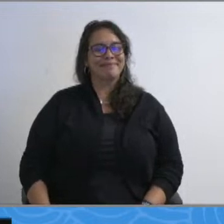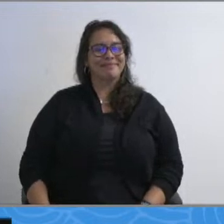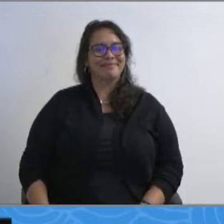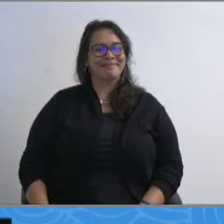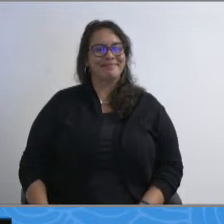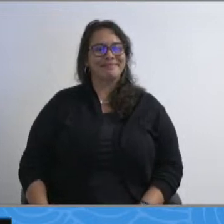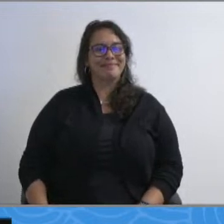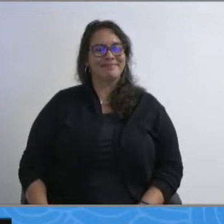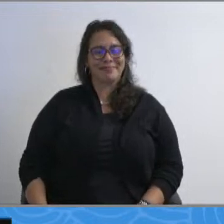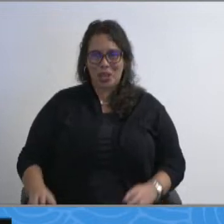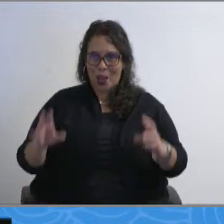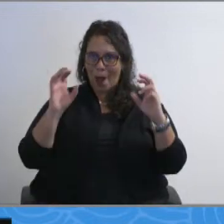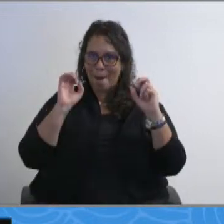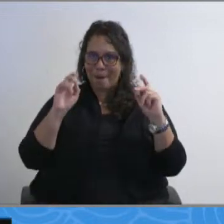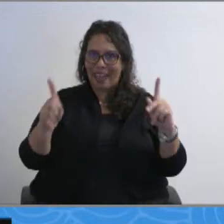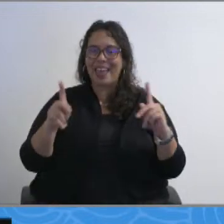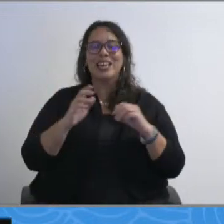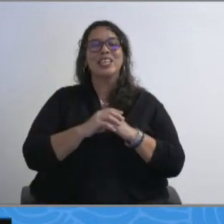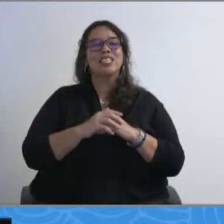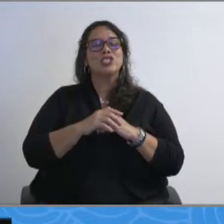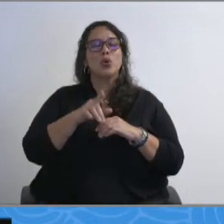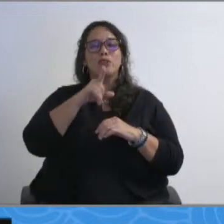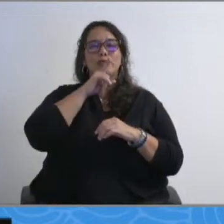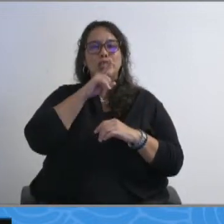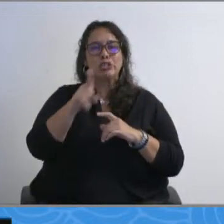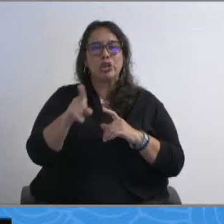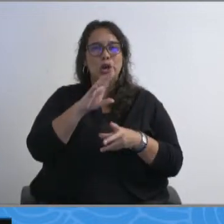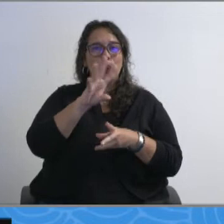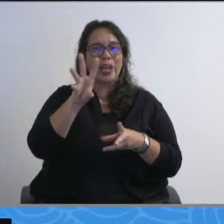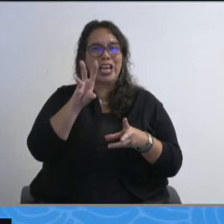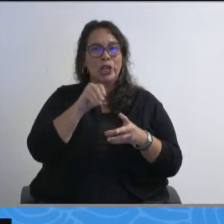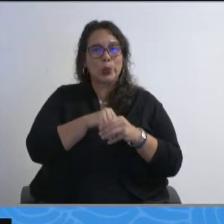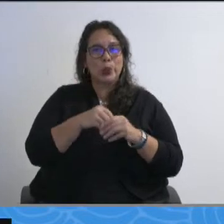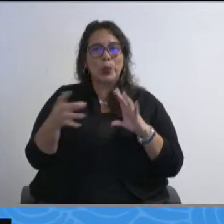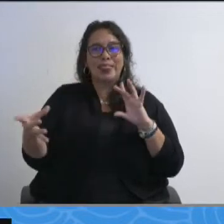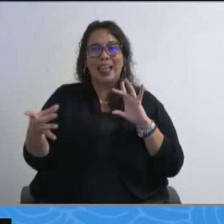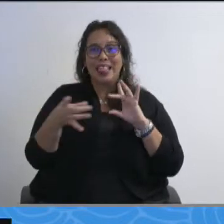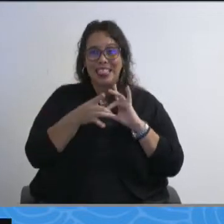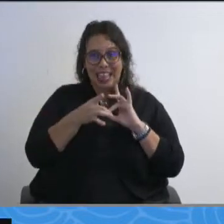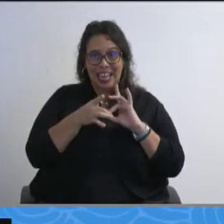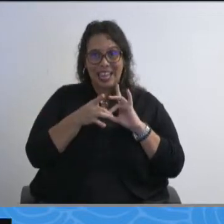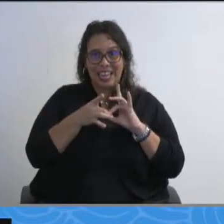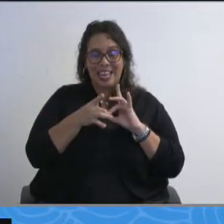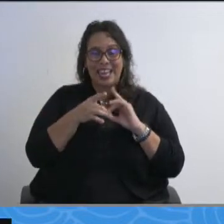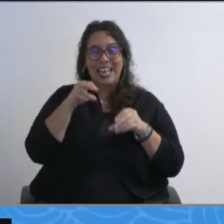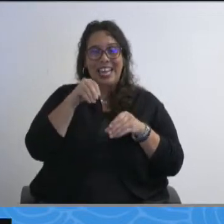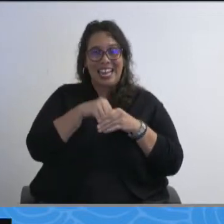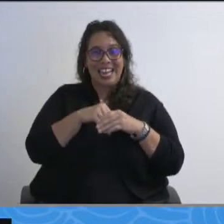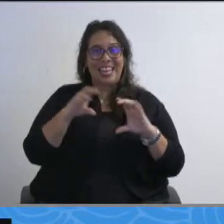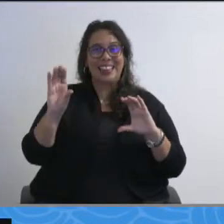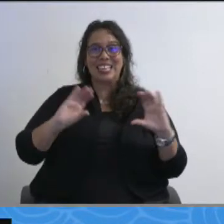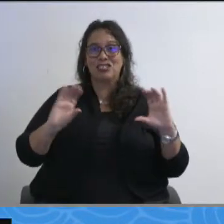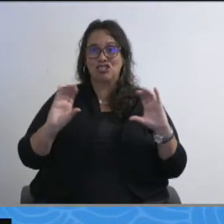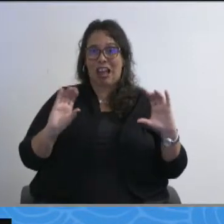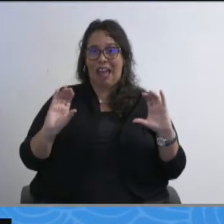Okay. So, we are going to make sure that we include the link in our chat. Parents and guests,